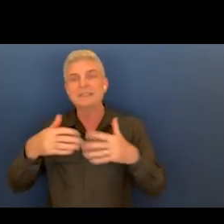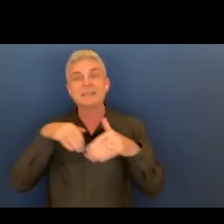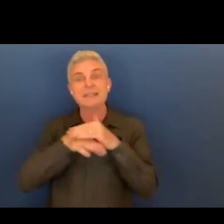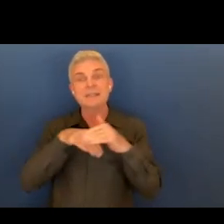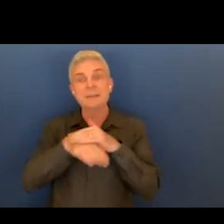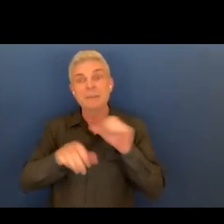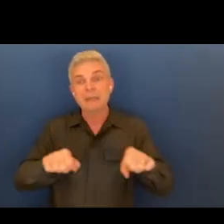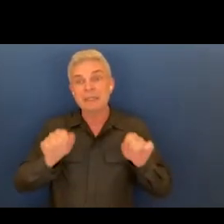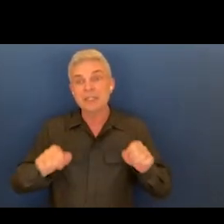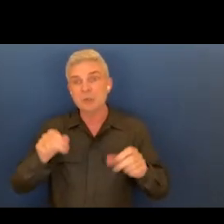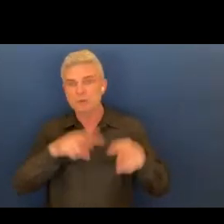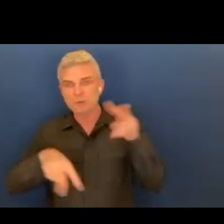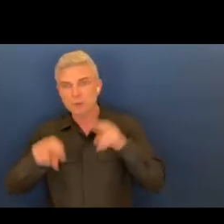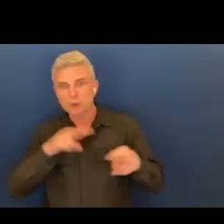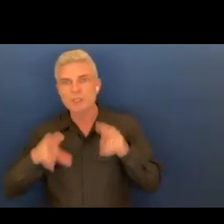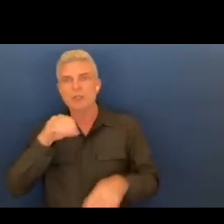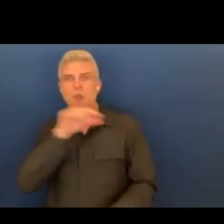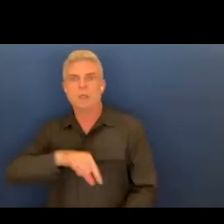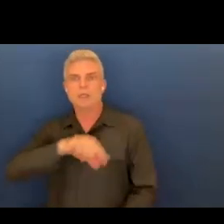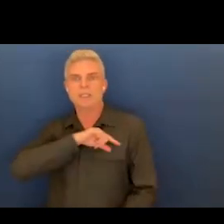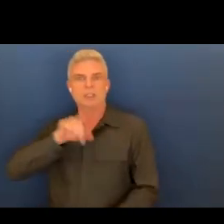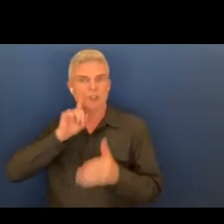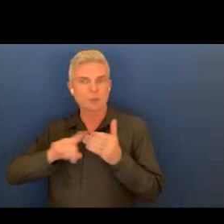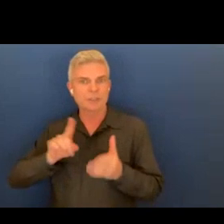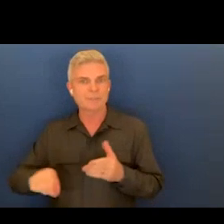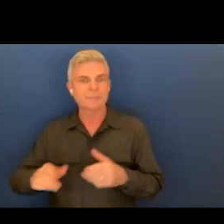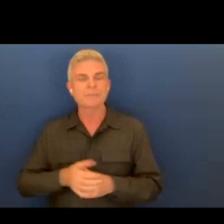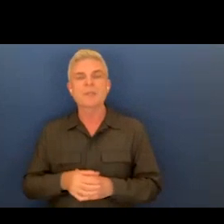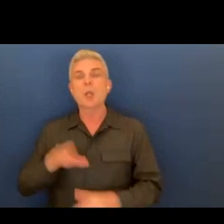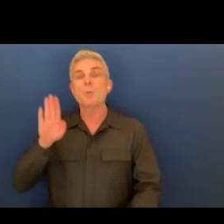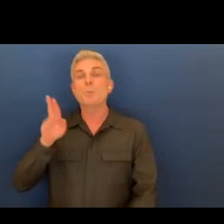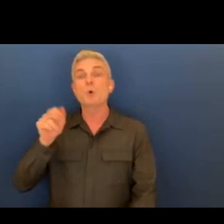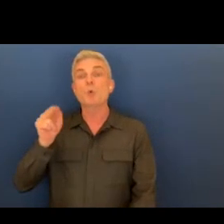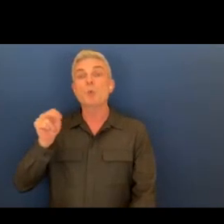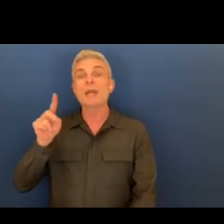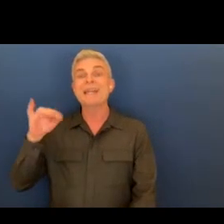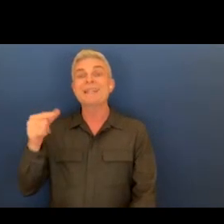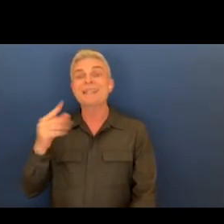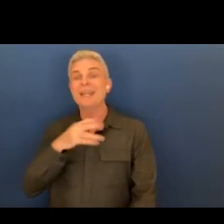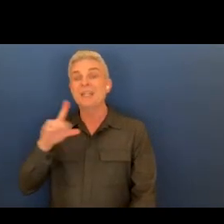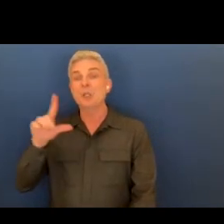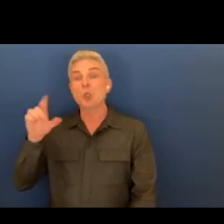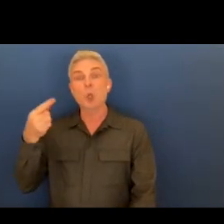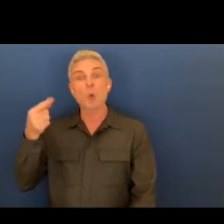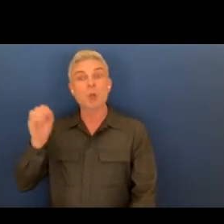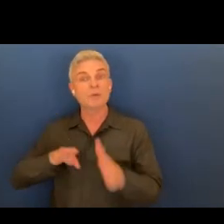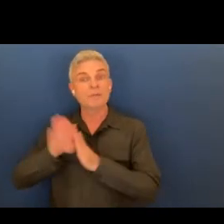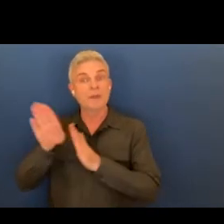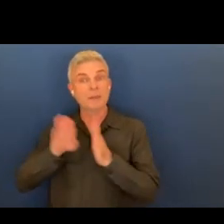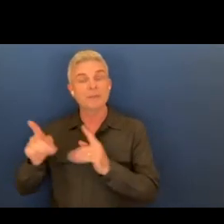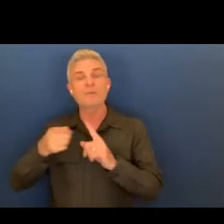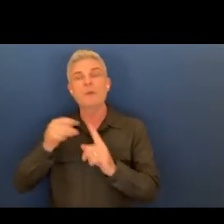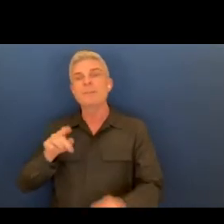The branding and logo development process went from October 2024 to January 2025.